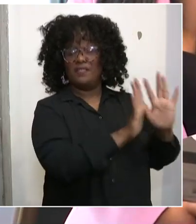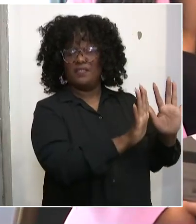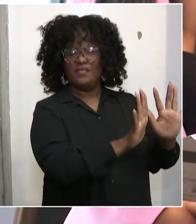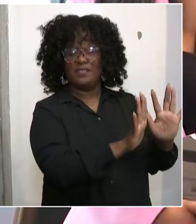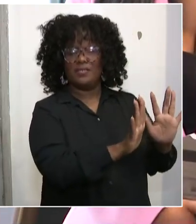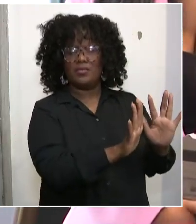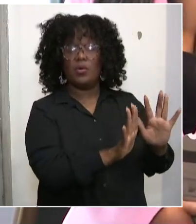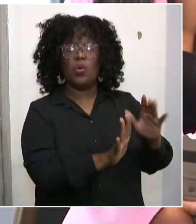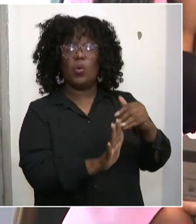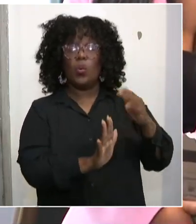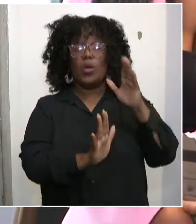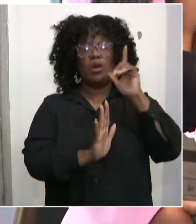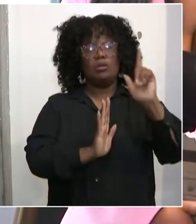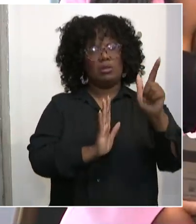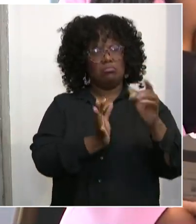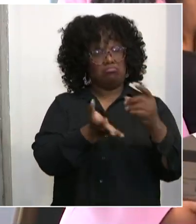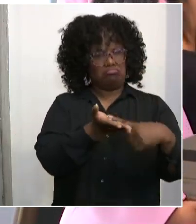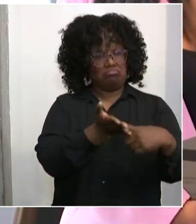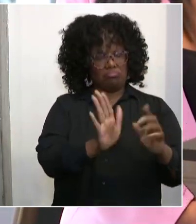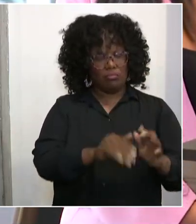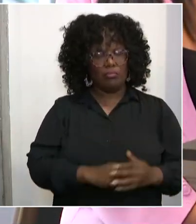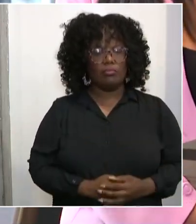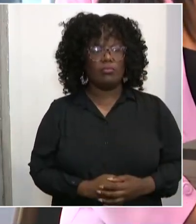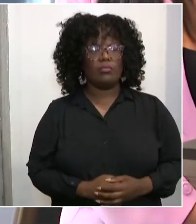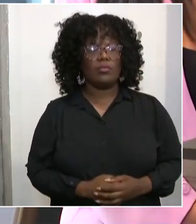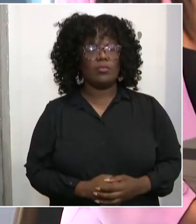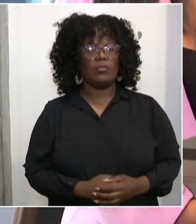the planning that we have to do now for everybody out there.